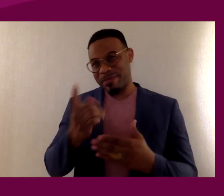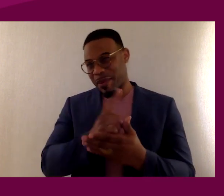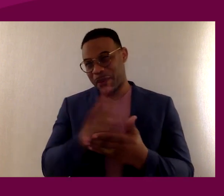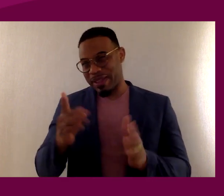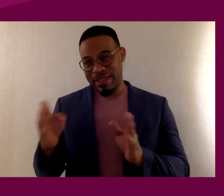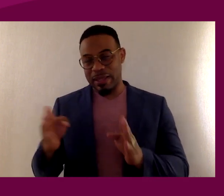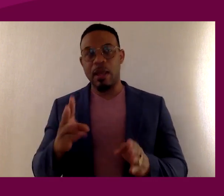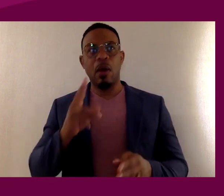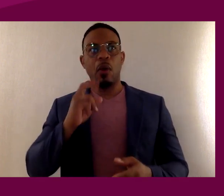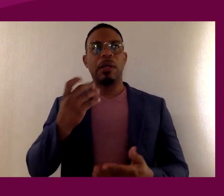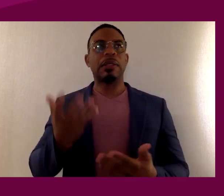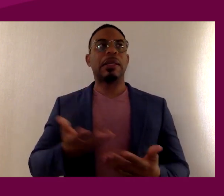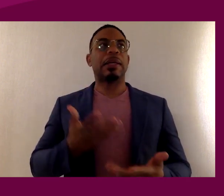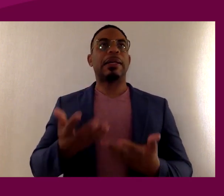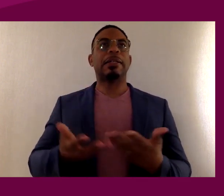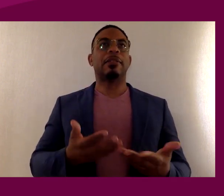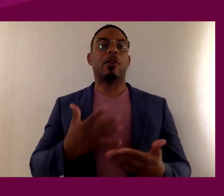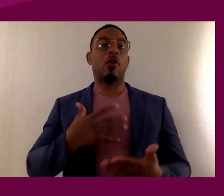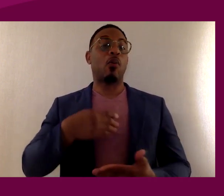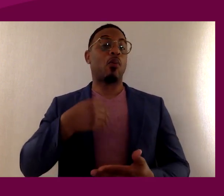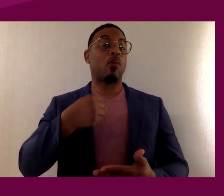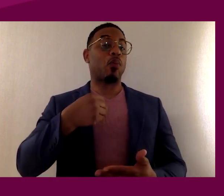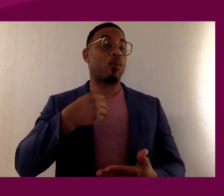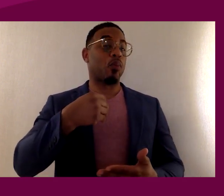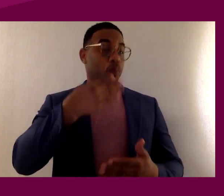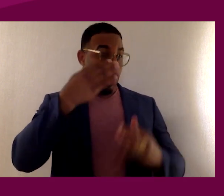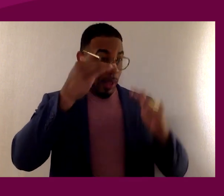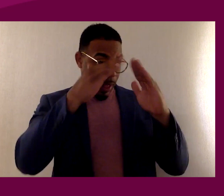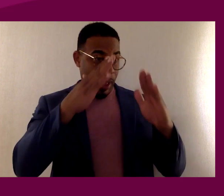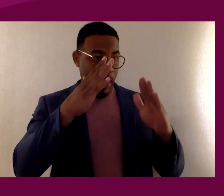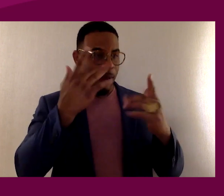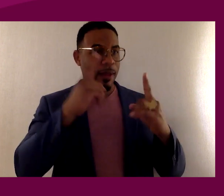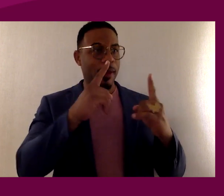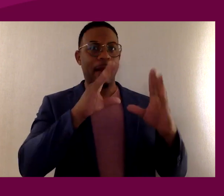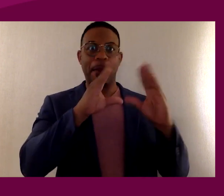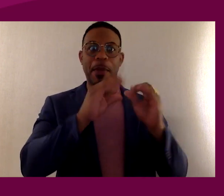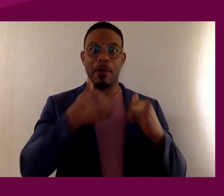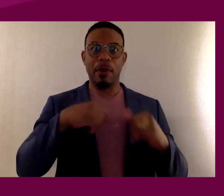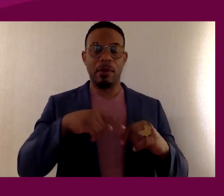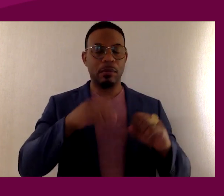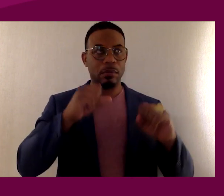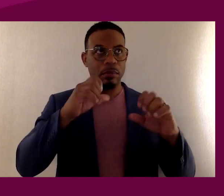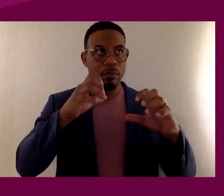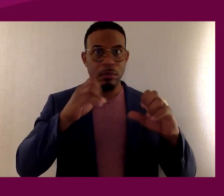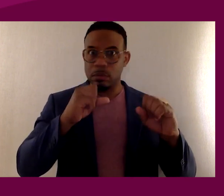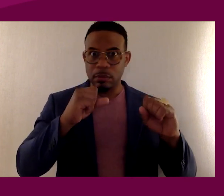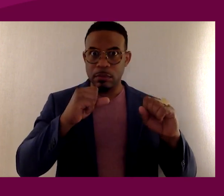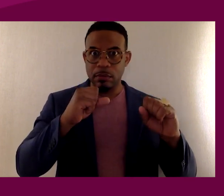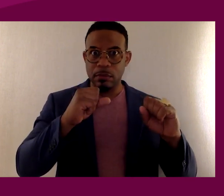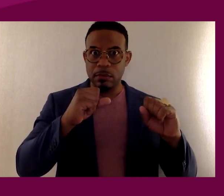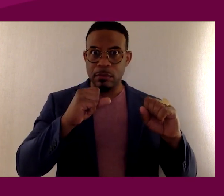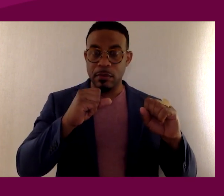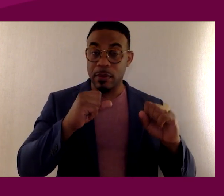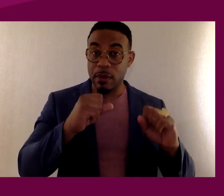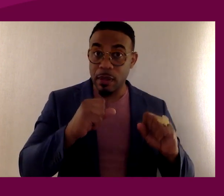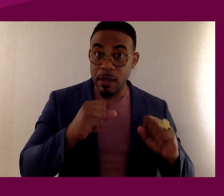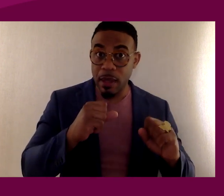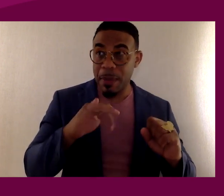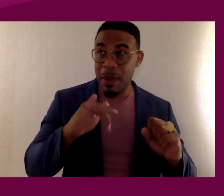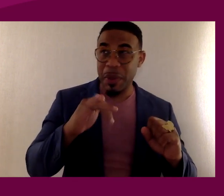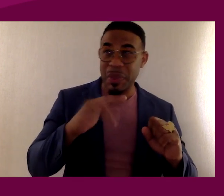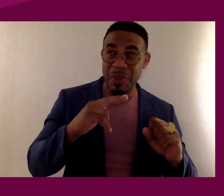that eventually happened after about a week, was White House agreed to meet with us. So about